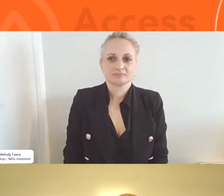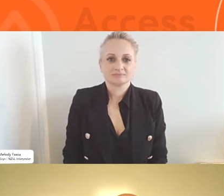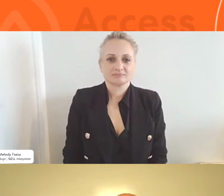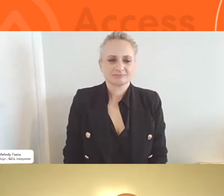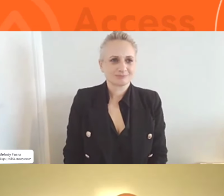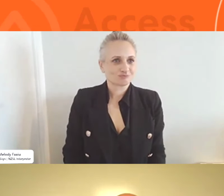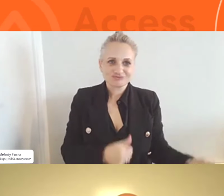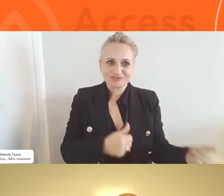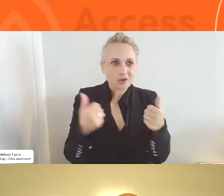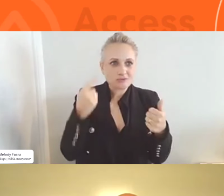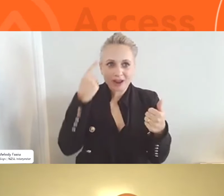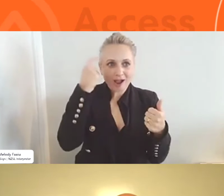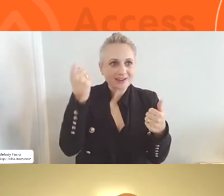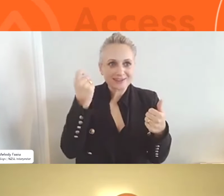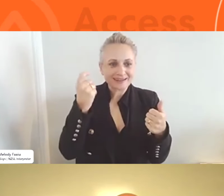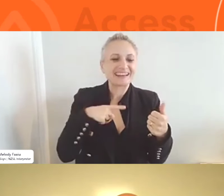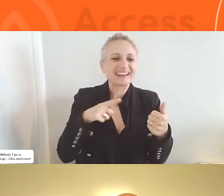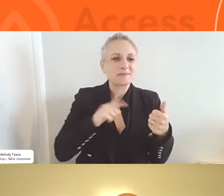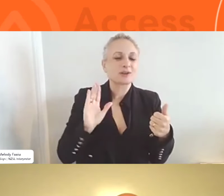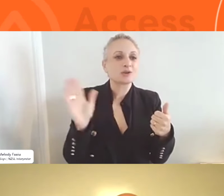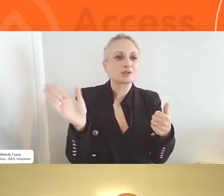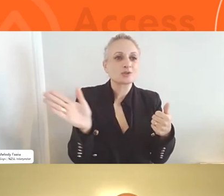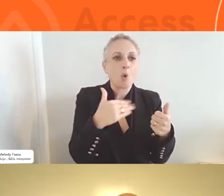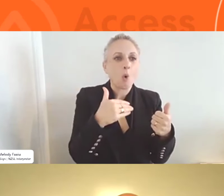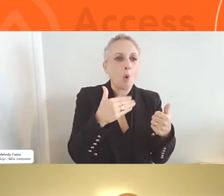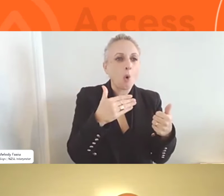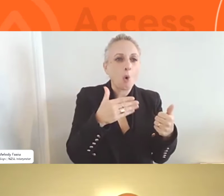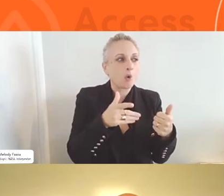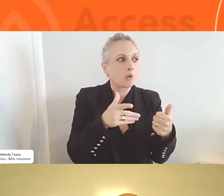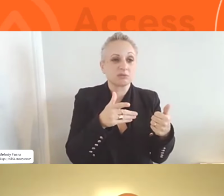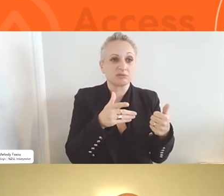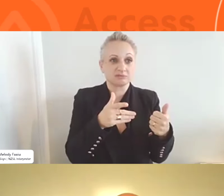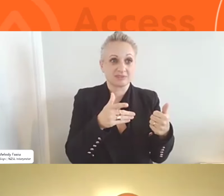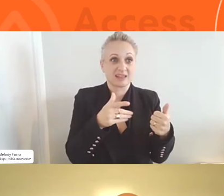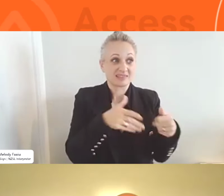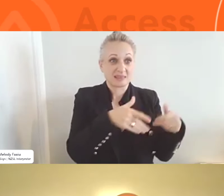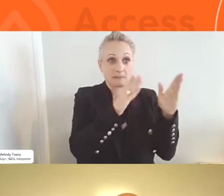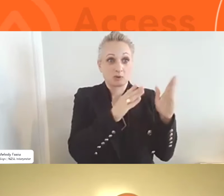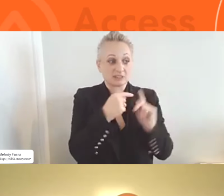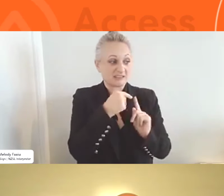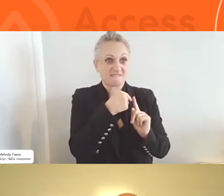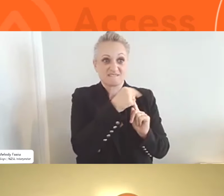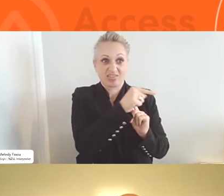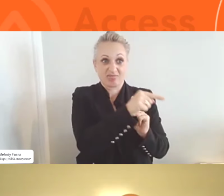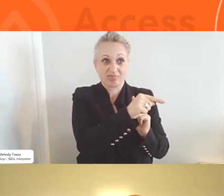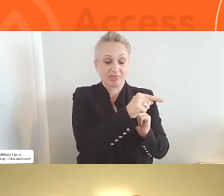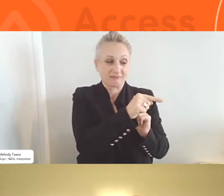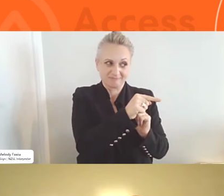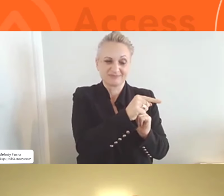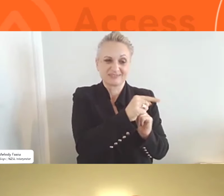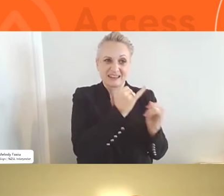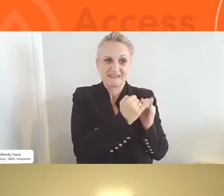because all the ones that I've seen that are built not too far from where I am, they're very, very narrow, very, very small but